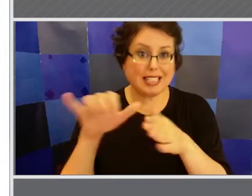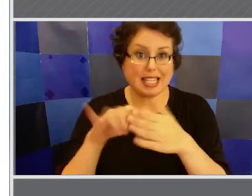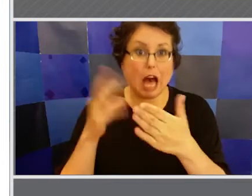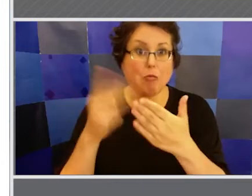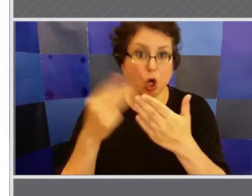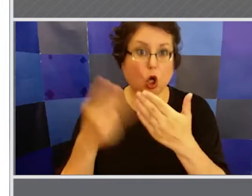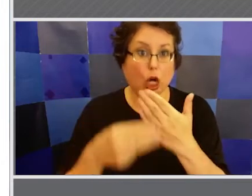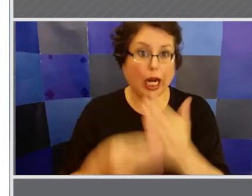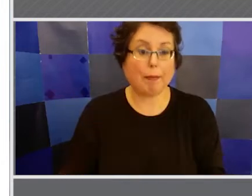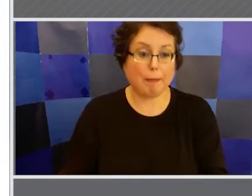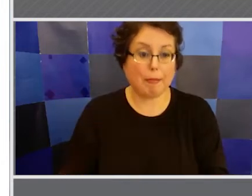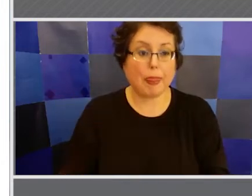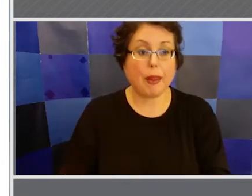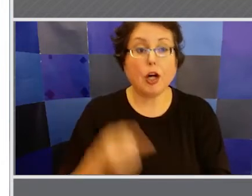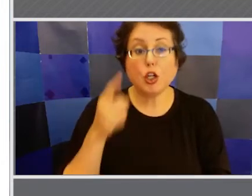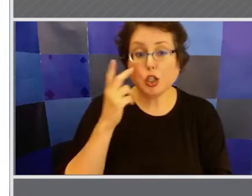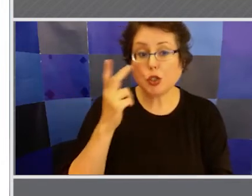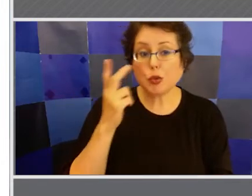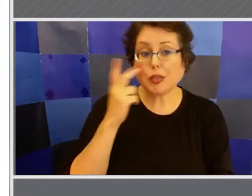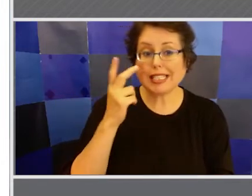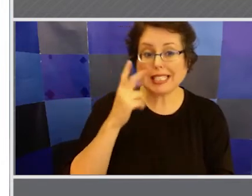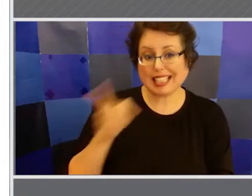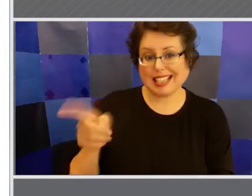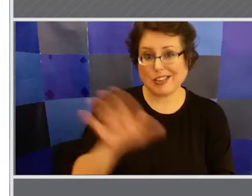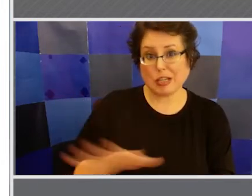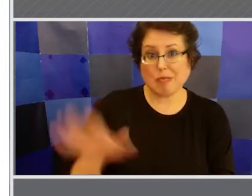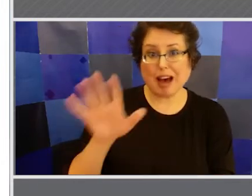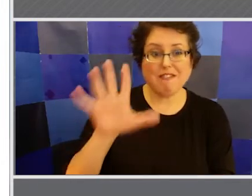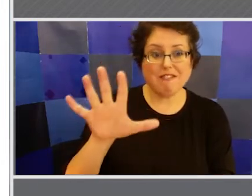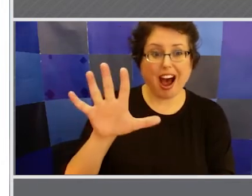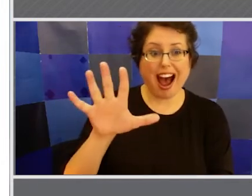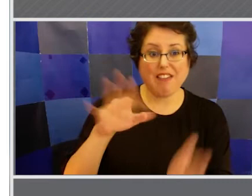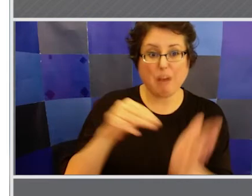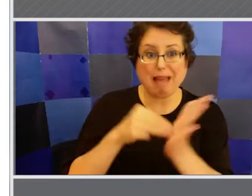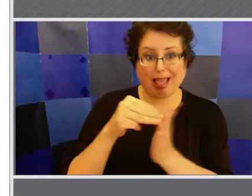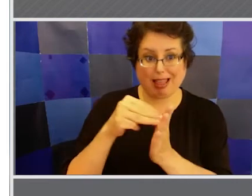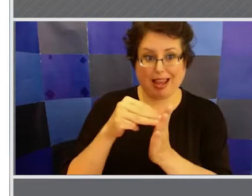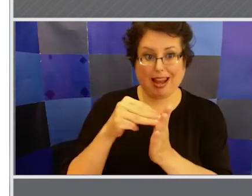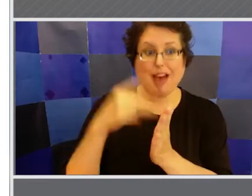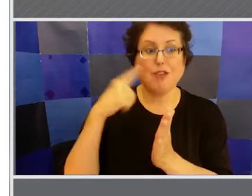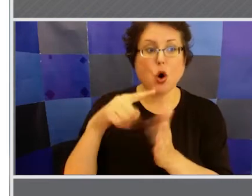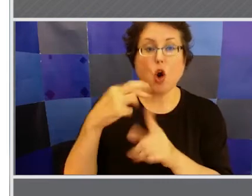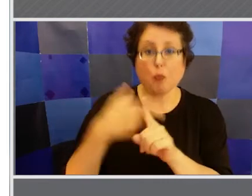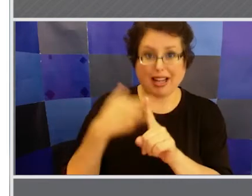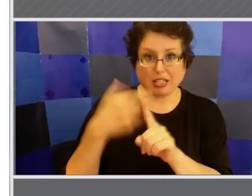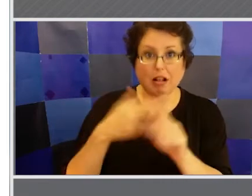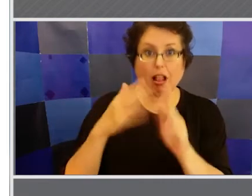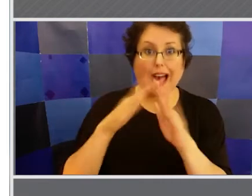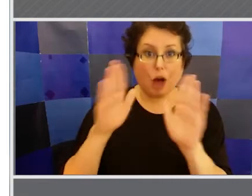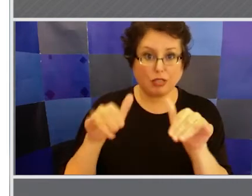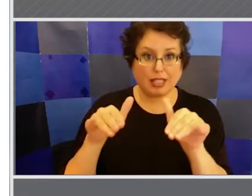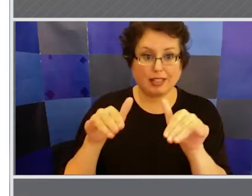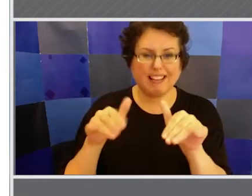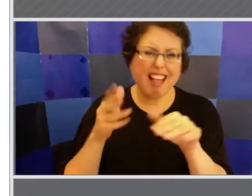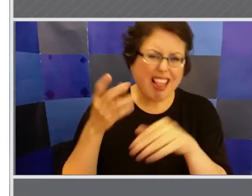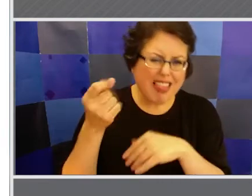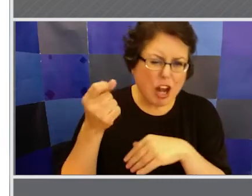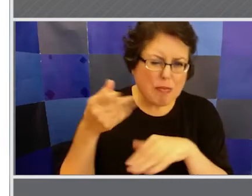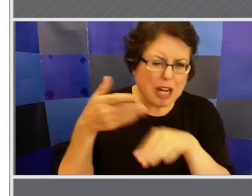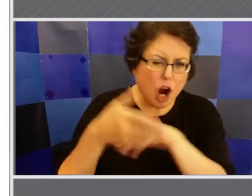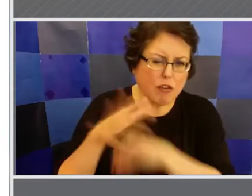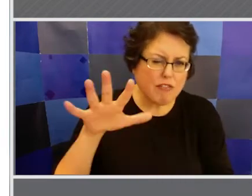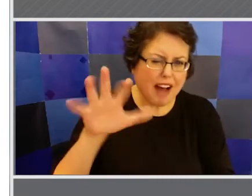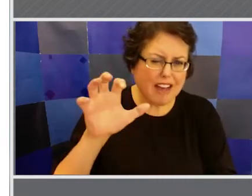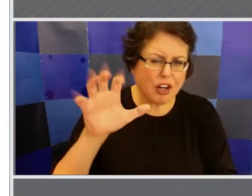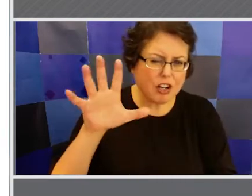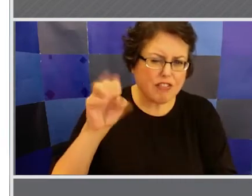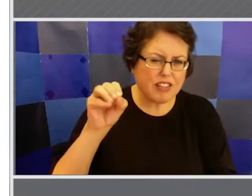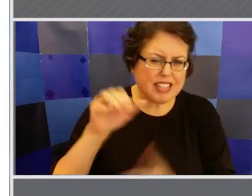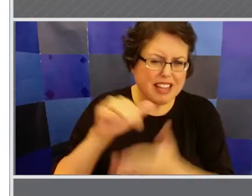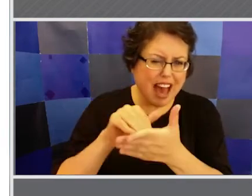see there's roughly about 5 million for rental housing, a little over 550,000 for for sale